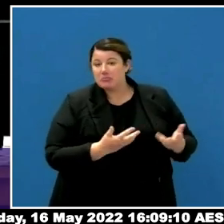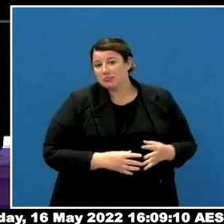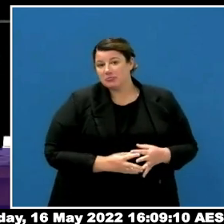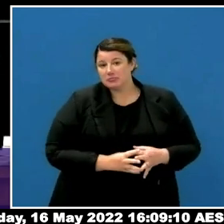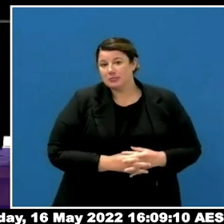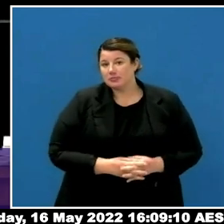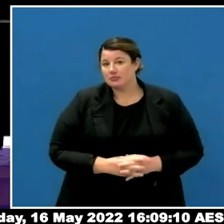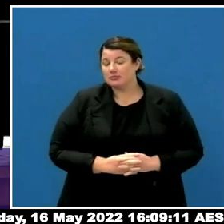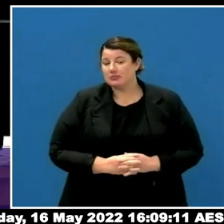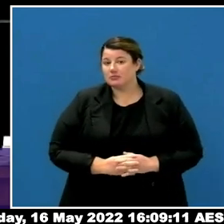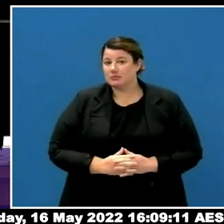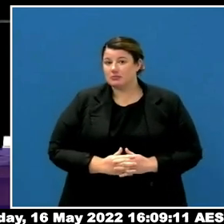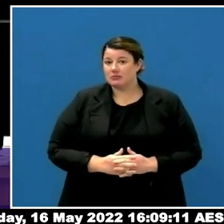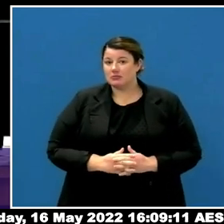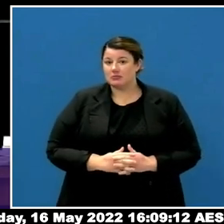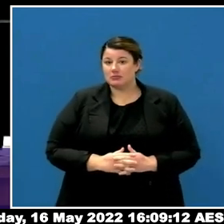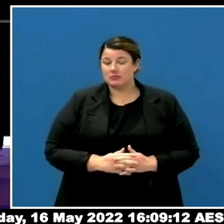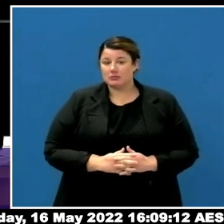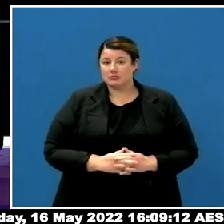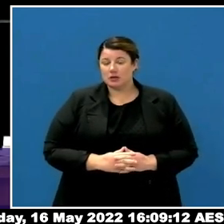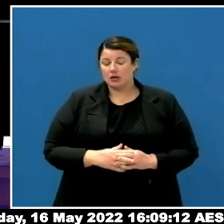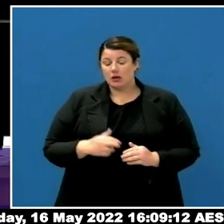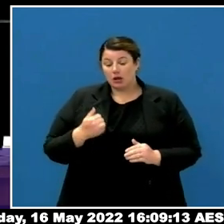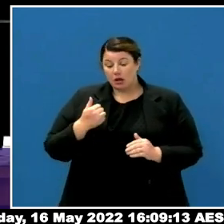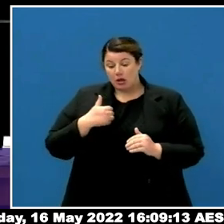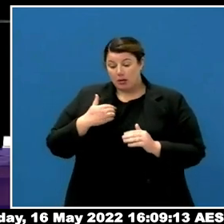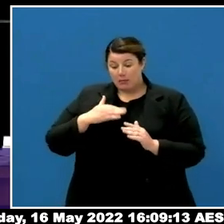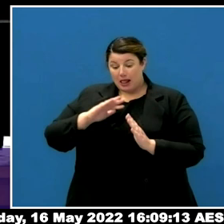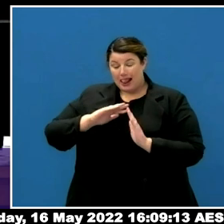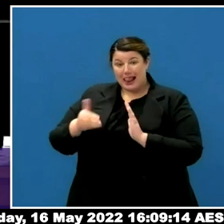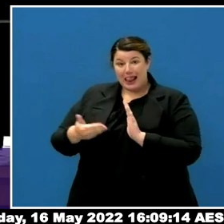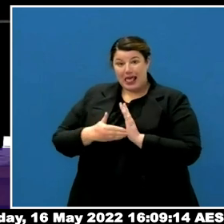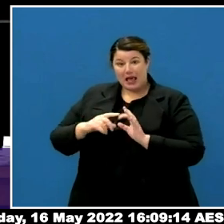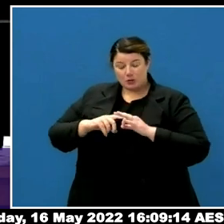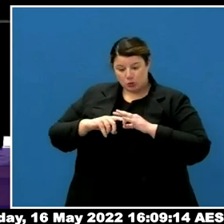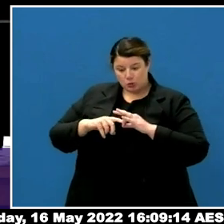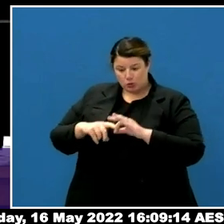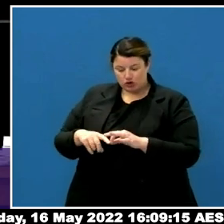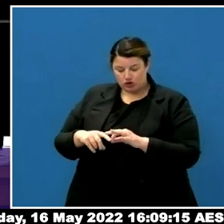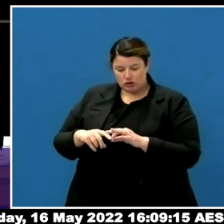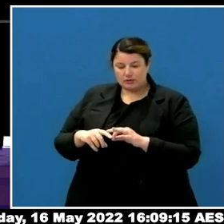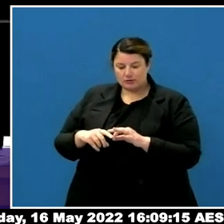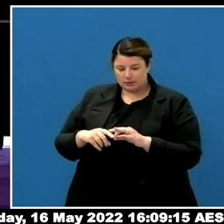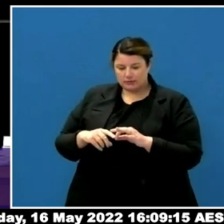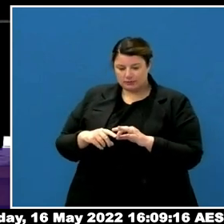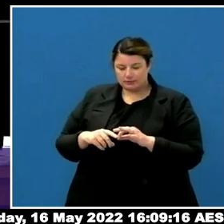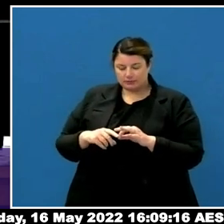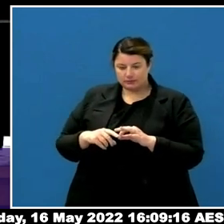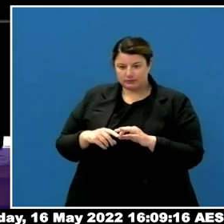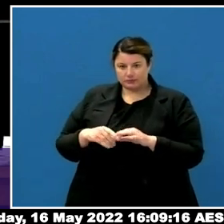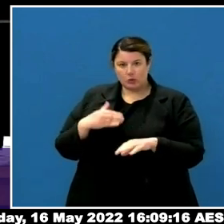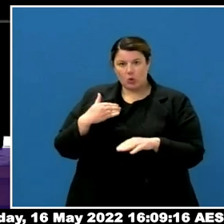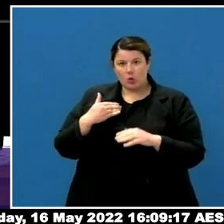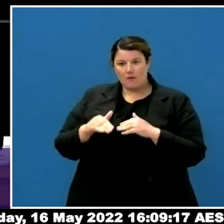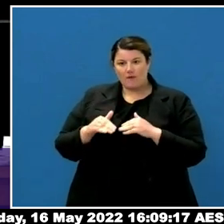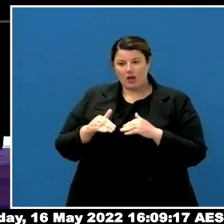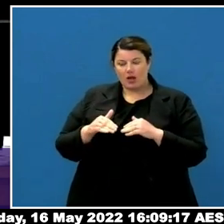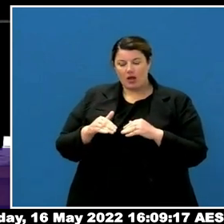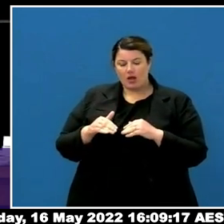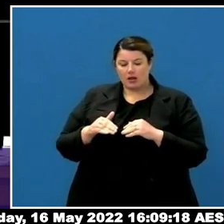My last question is in terms of the Afford - well, the day program, the congregate